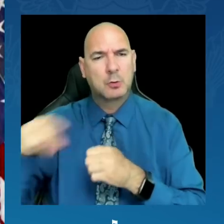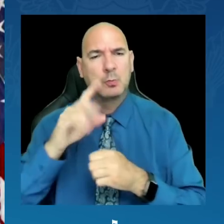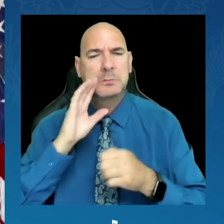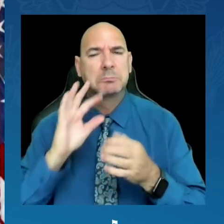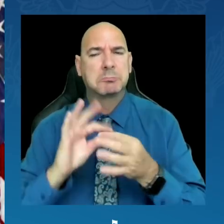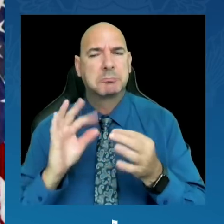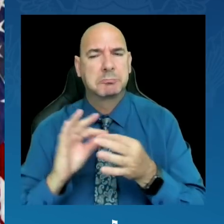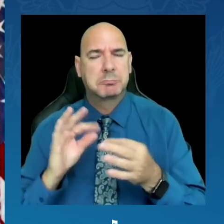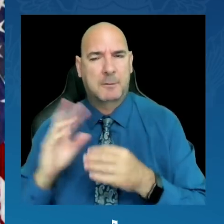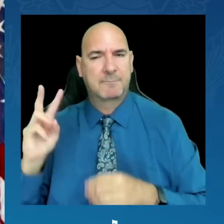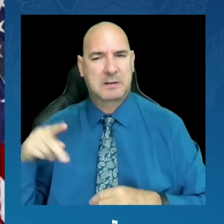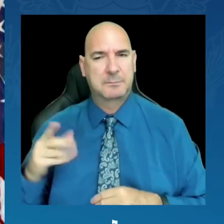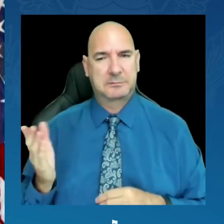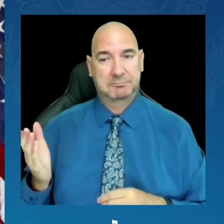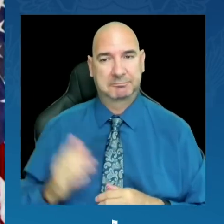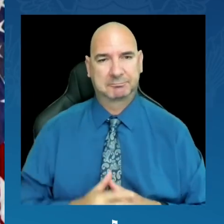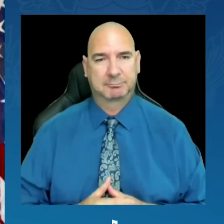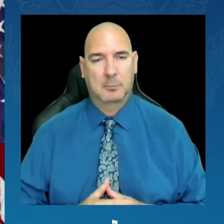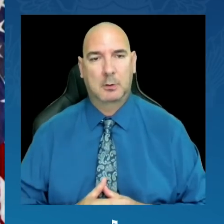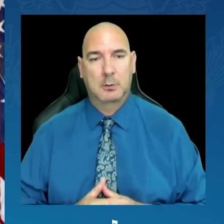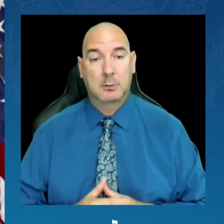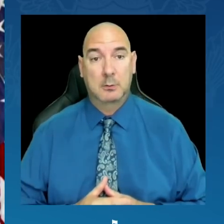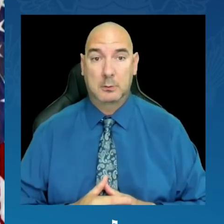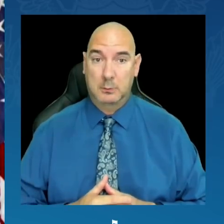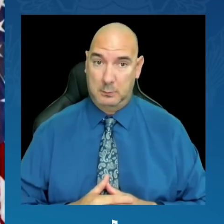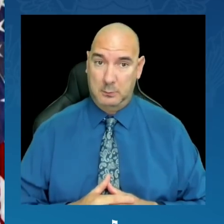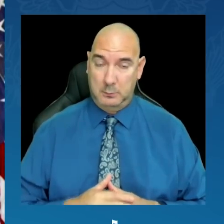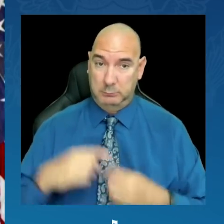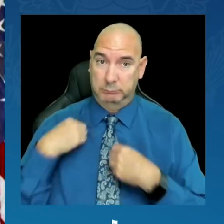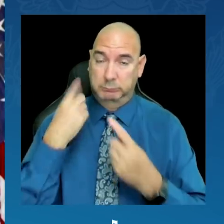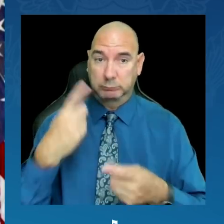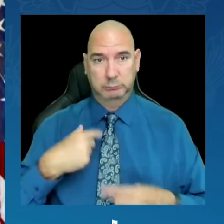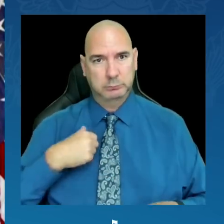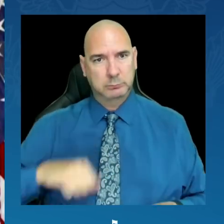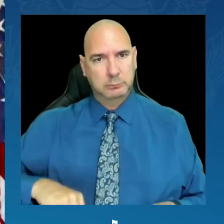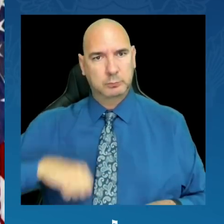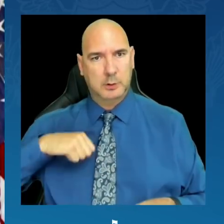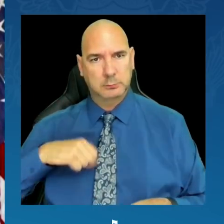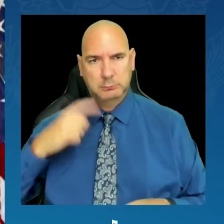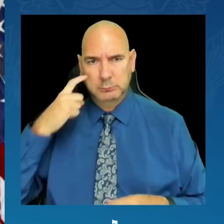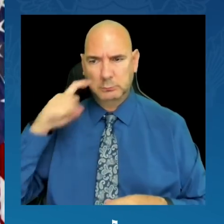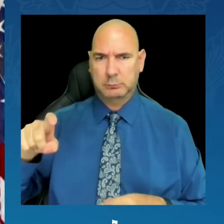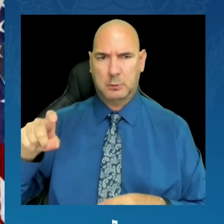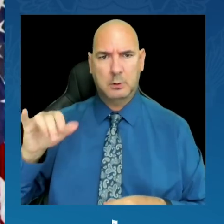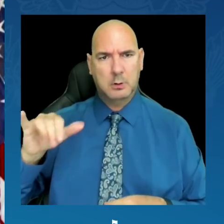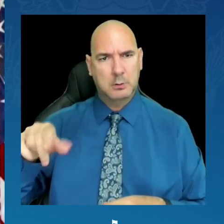I have been so proud to see how she has continued to elevate the maternal health crisis